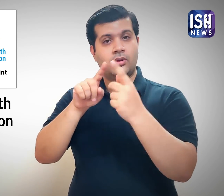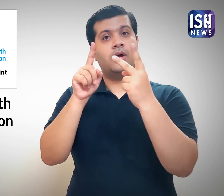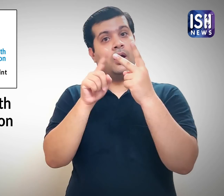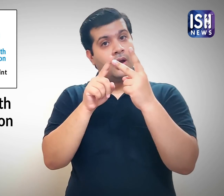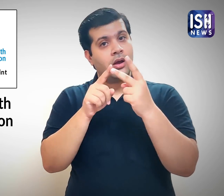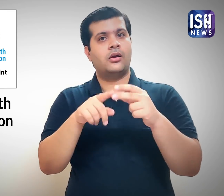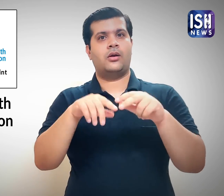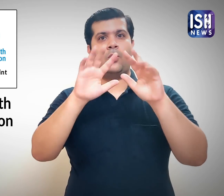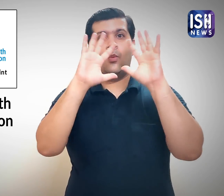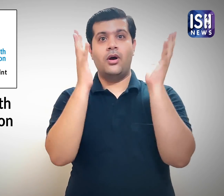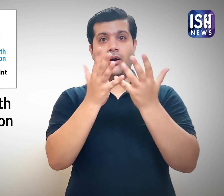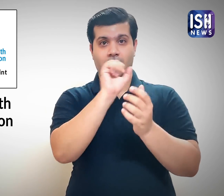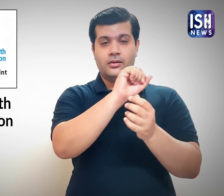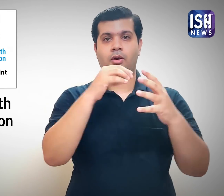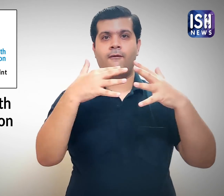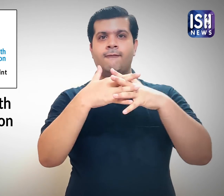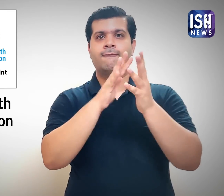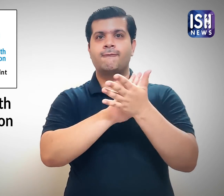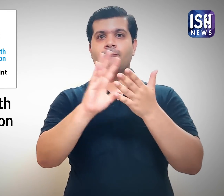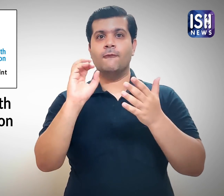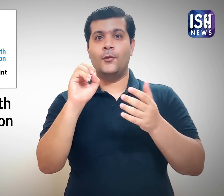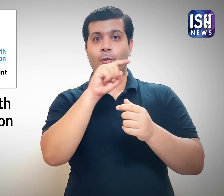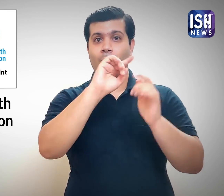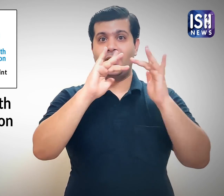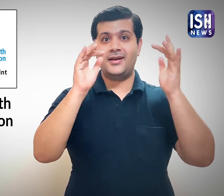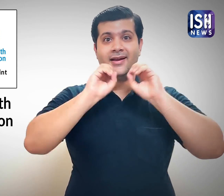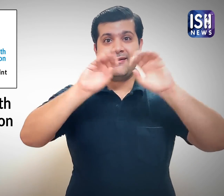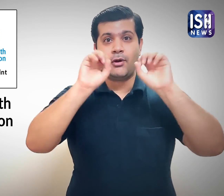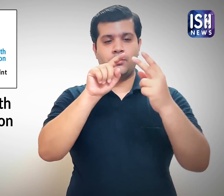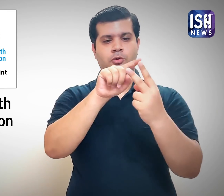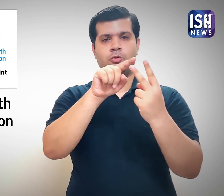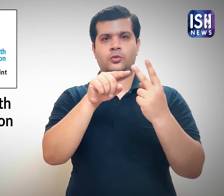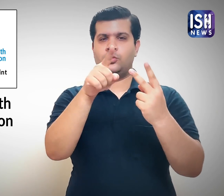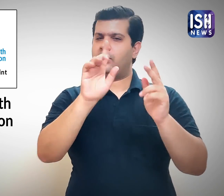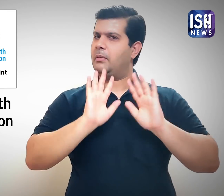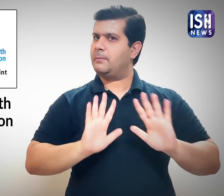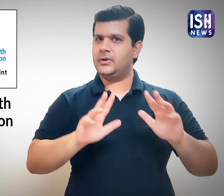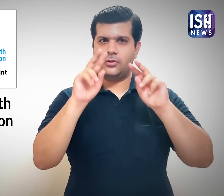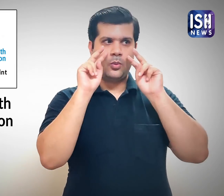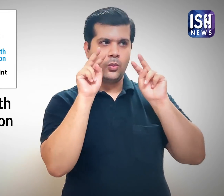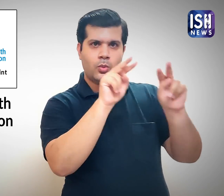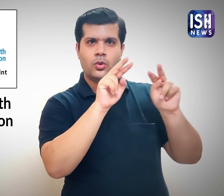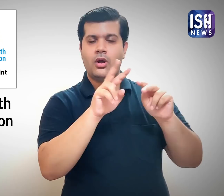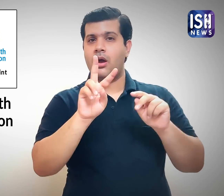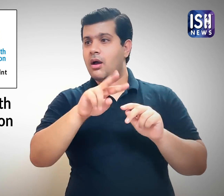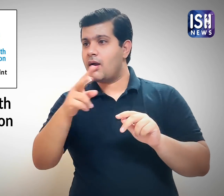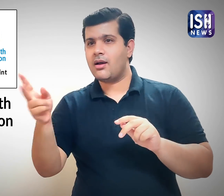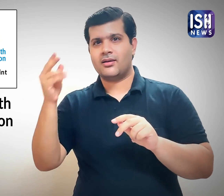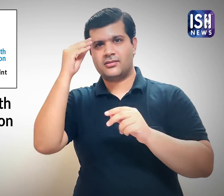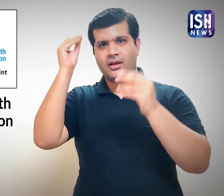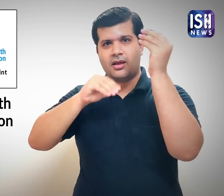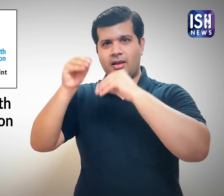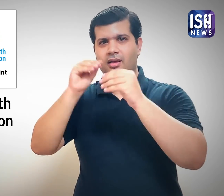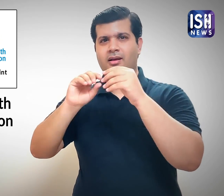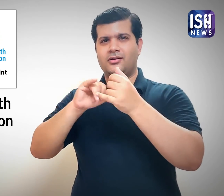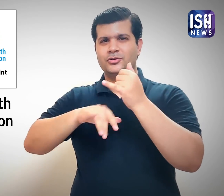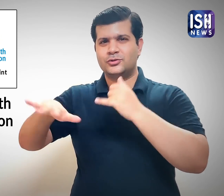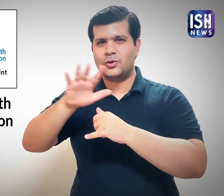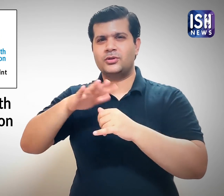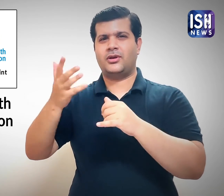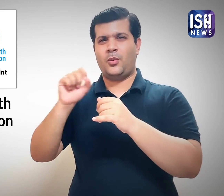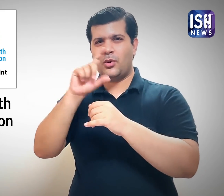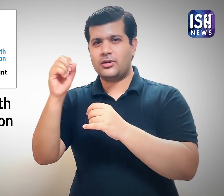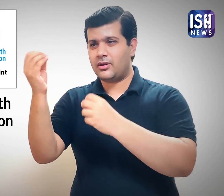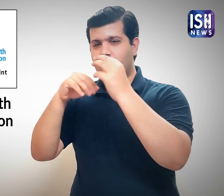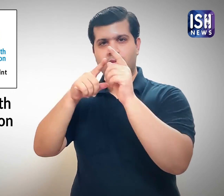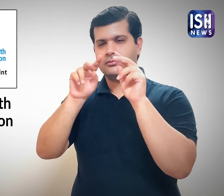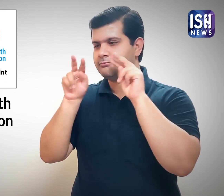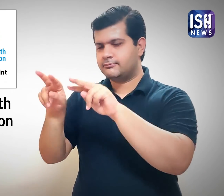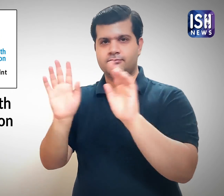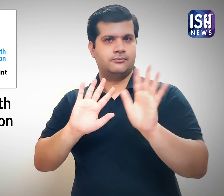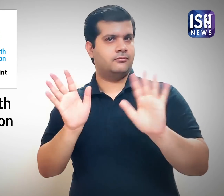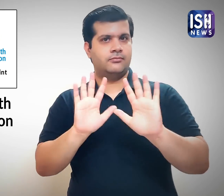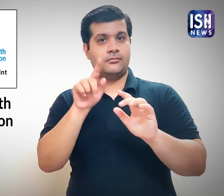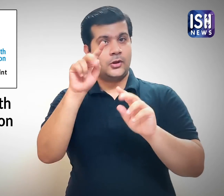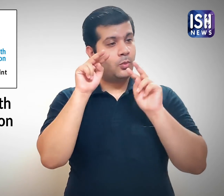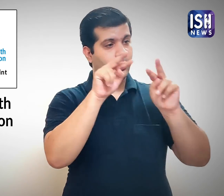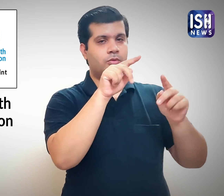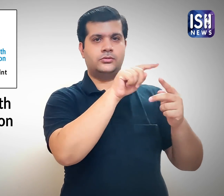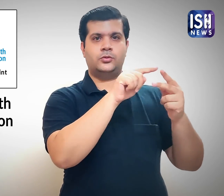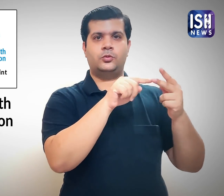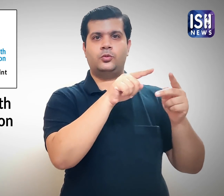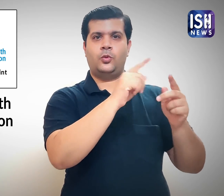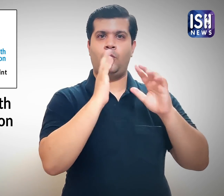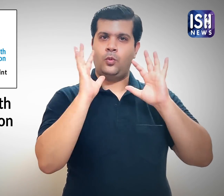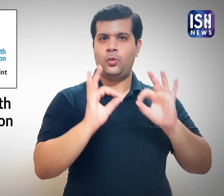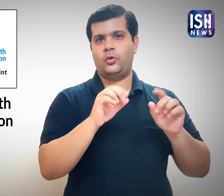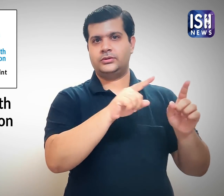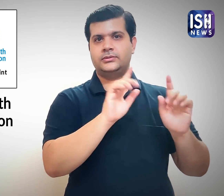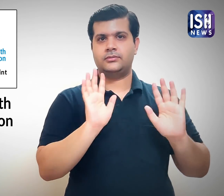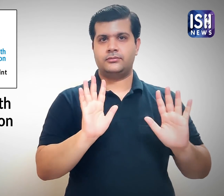Second is the World Health Organisation. Do not trust any information shared on social media.